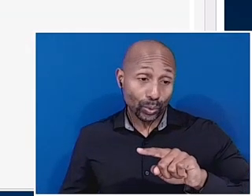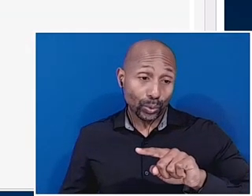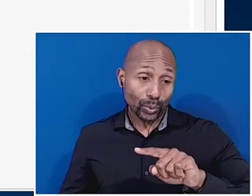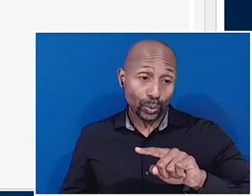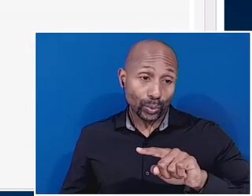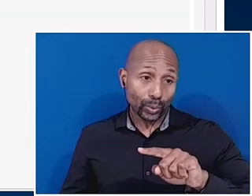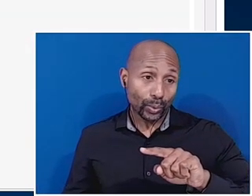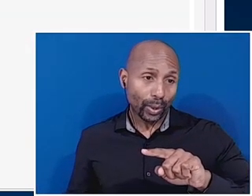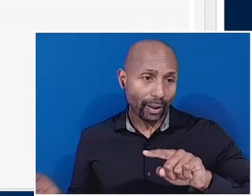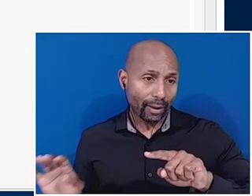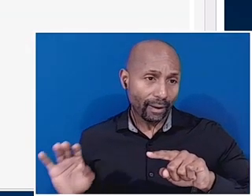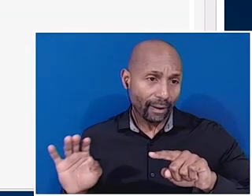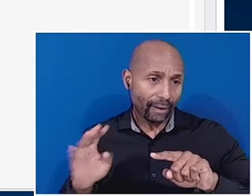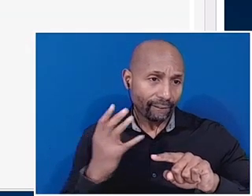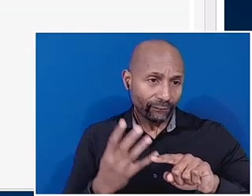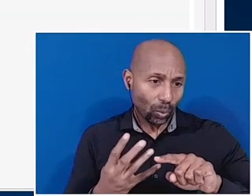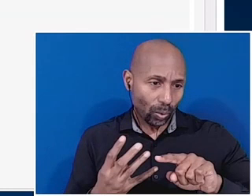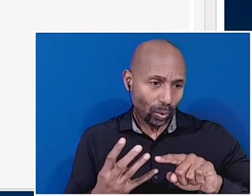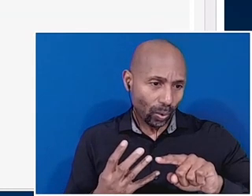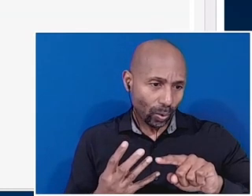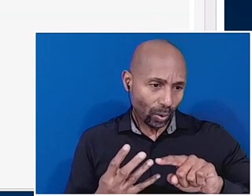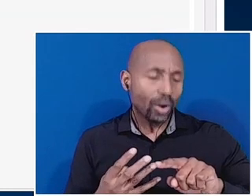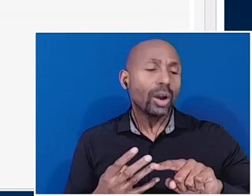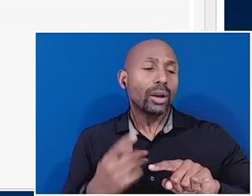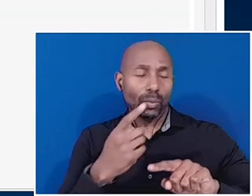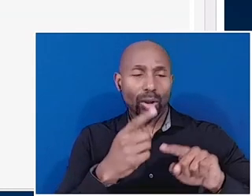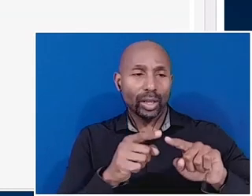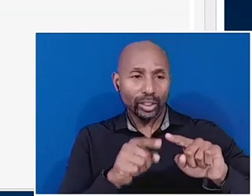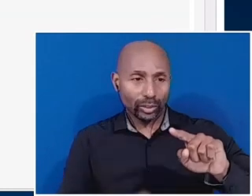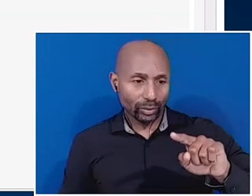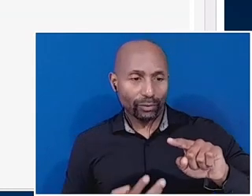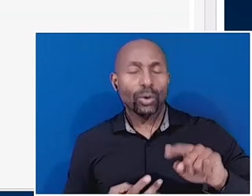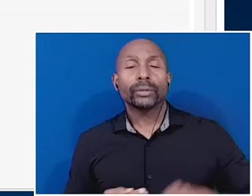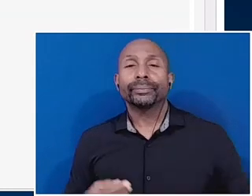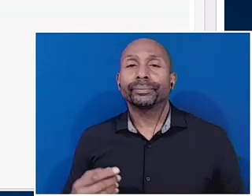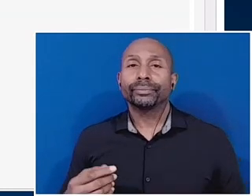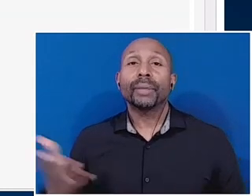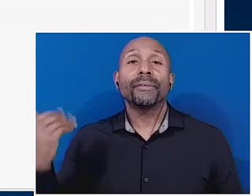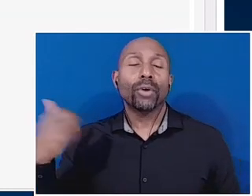I know we talked a lot about these previously, but if there's any other